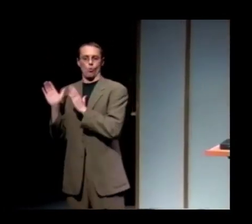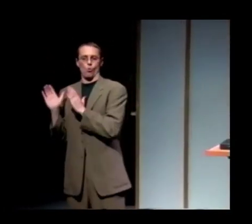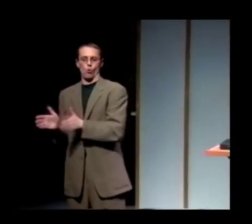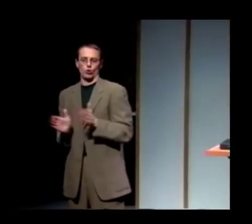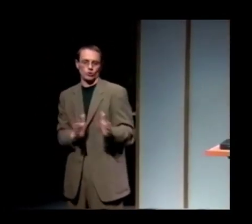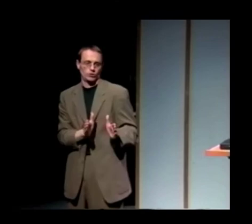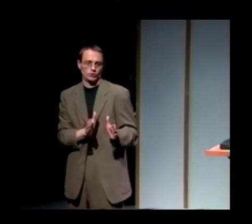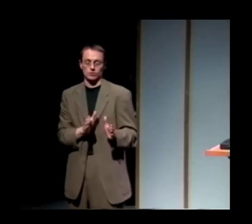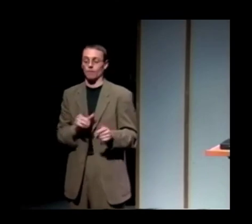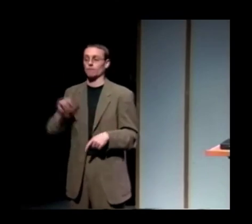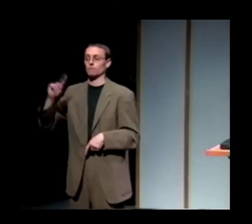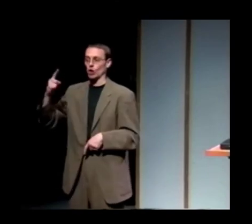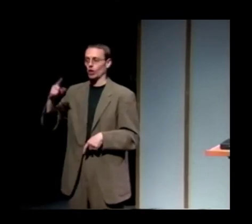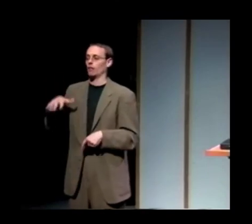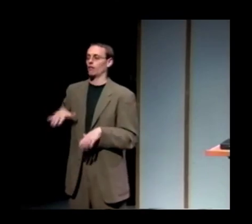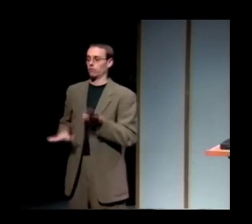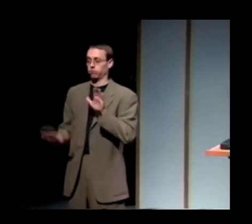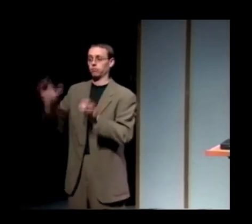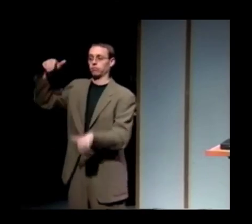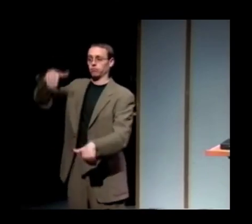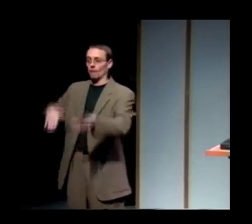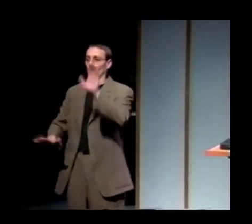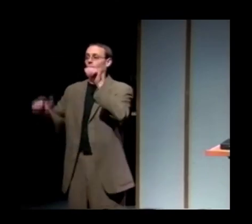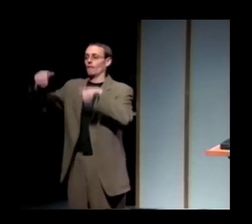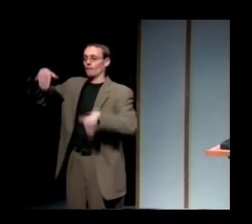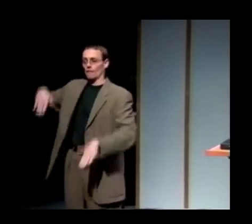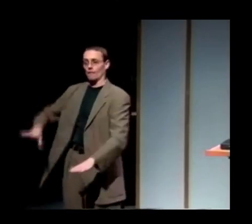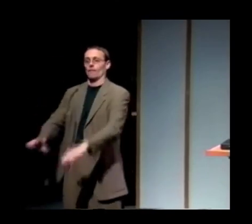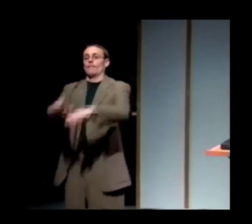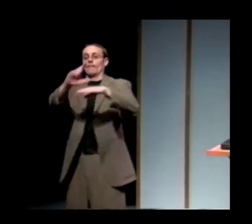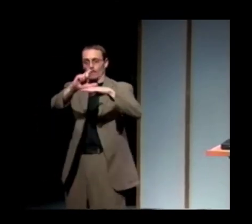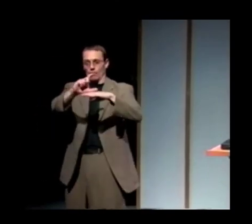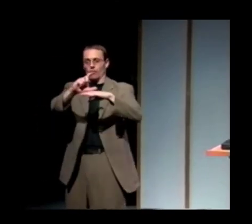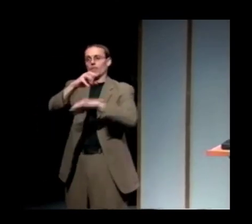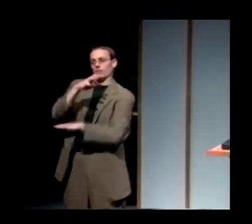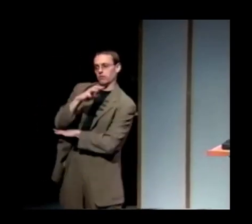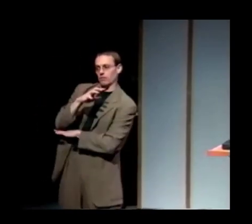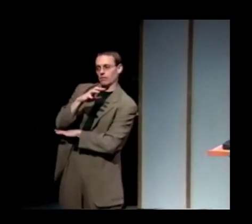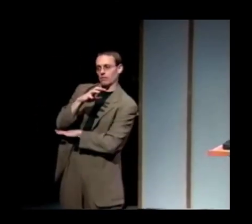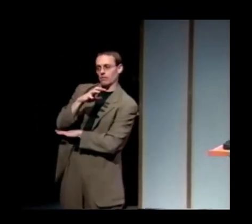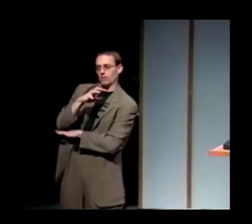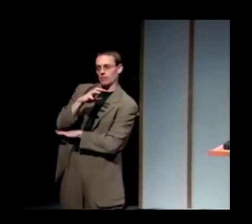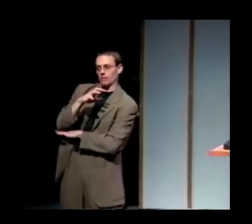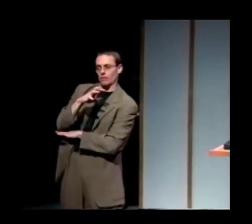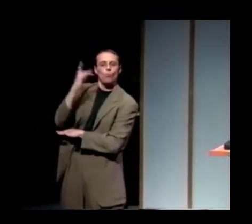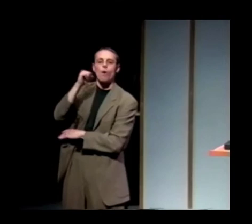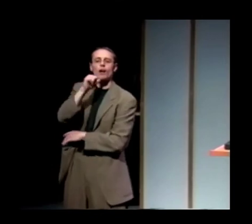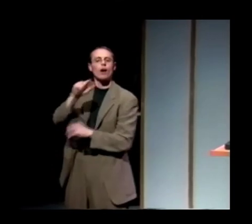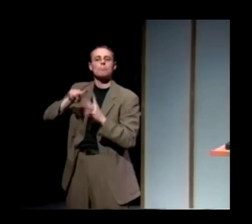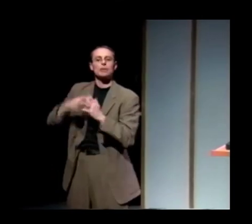VALLI PICKED SOMETHING ABOUT SEQUENCING. NOW FIRST IN HIS POEM, REMEMBER, HE SHOWED YOU THE HILLS,